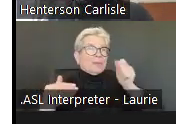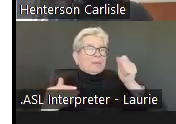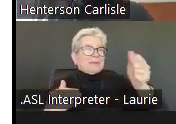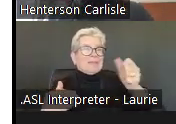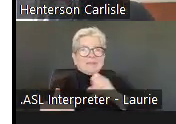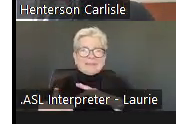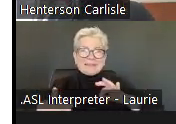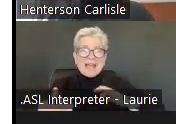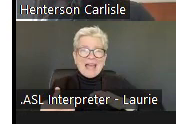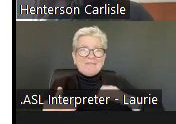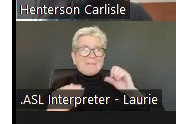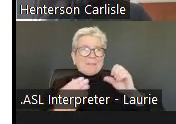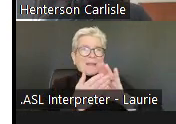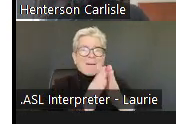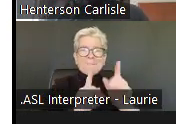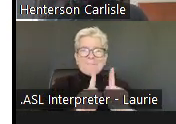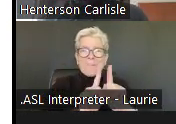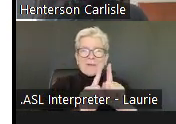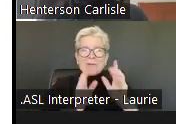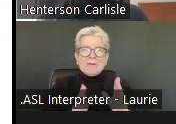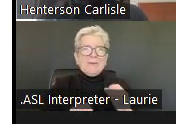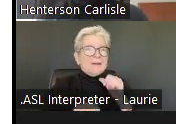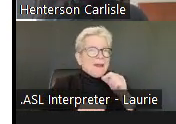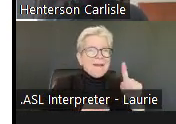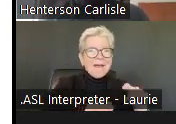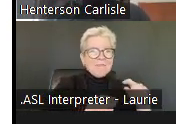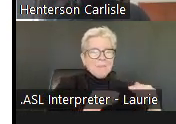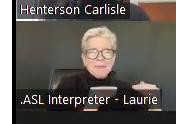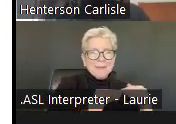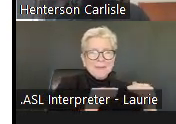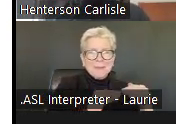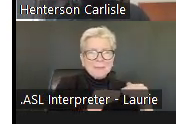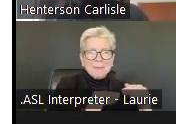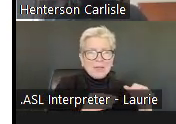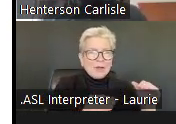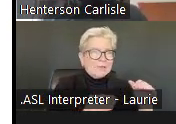to our students doesn't always have to be peer mentors but is that are you using